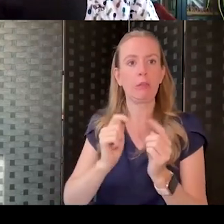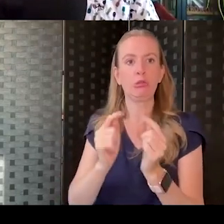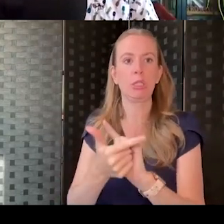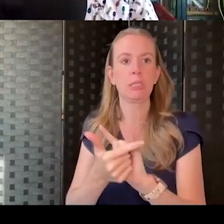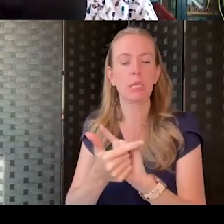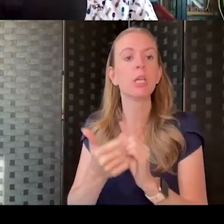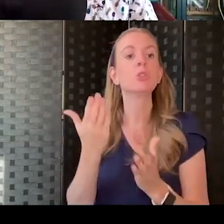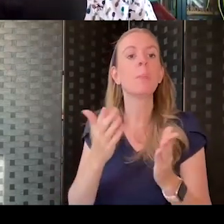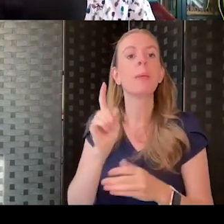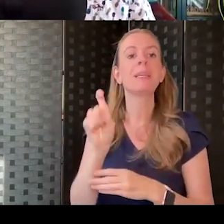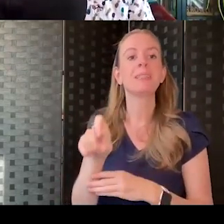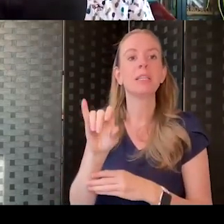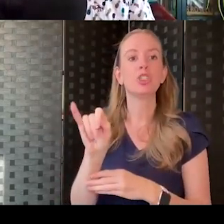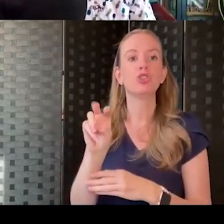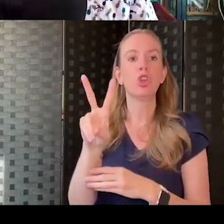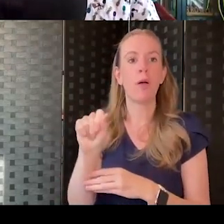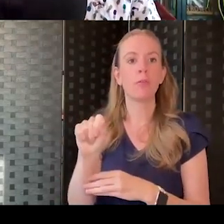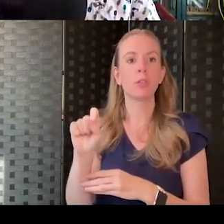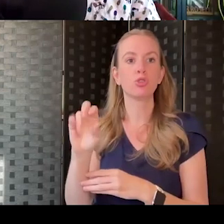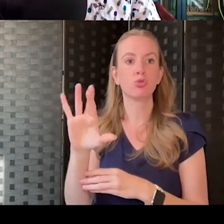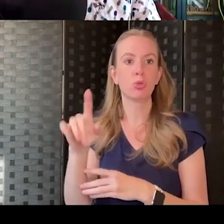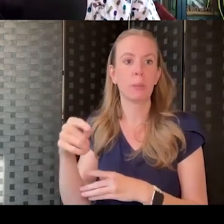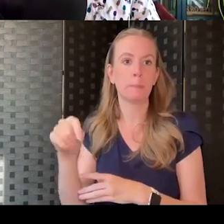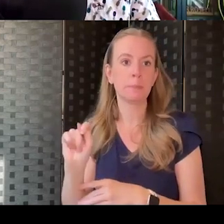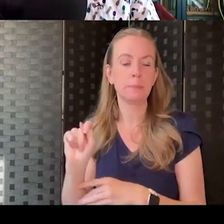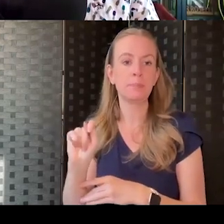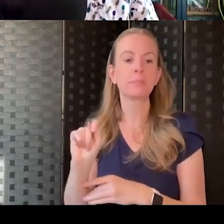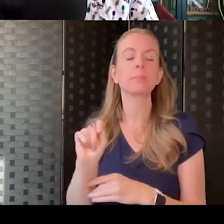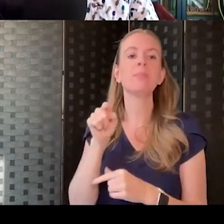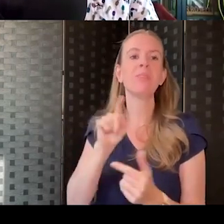JavaScript for the technique that you plan to use. This approach can work with tables that have